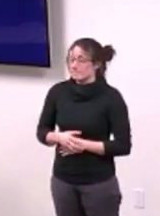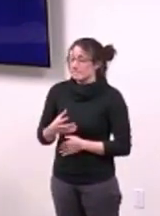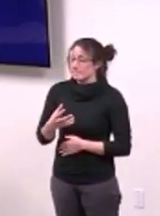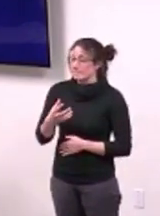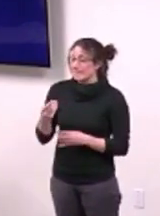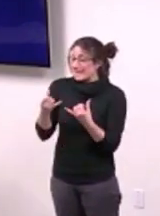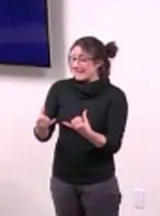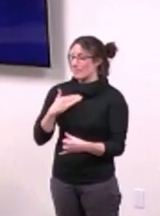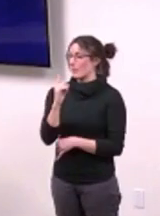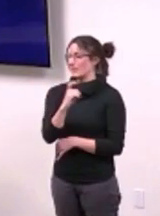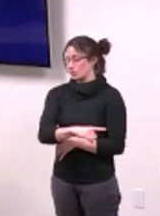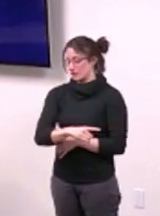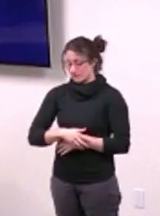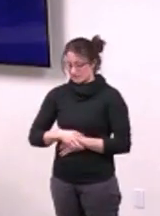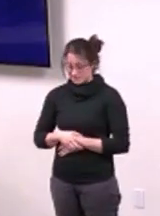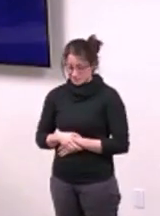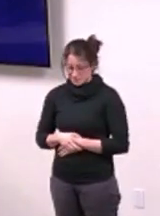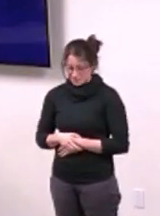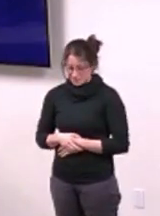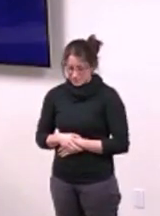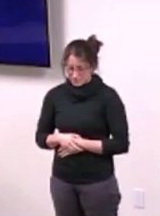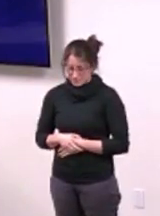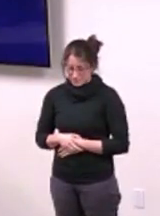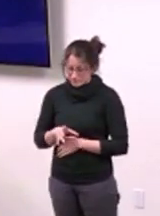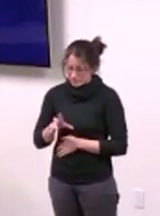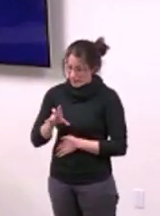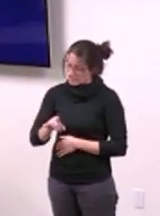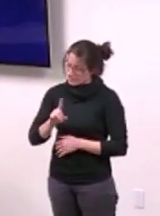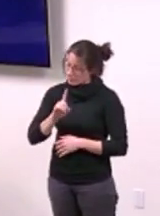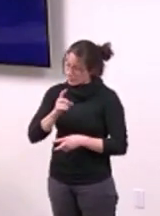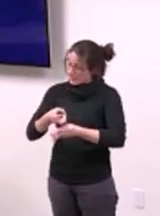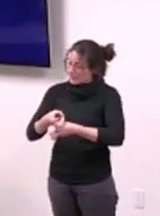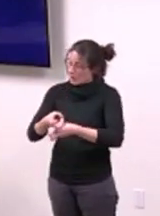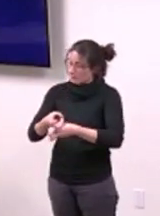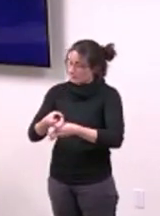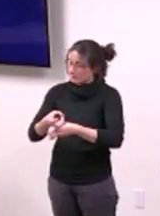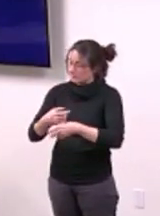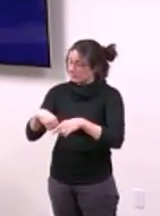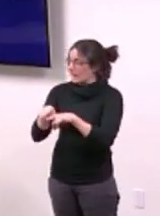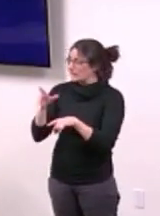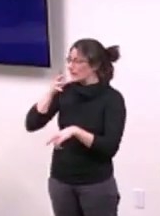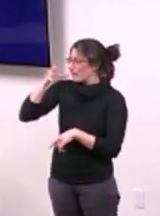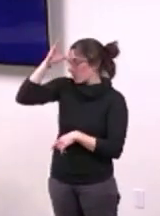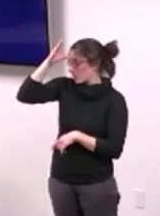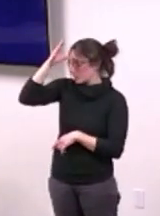It's been very difficult as a parent of a deaf adult.